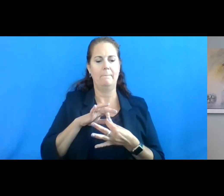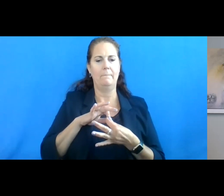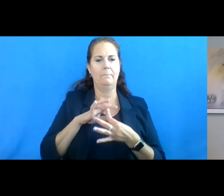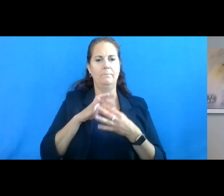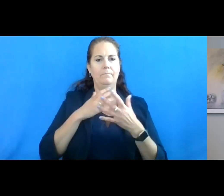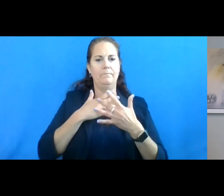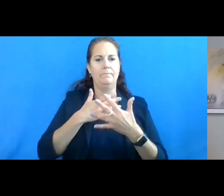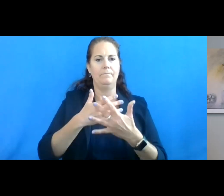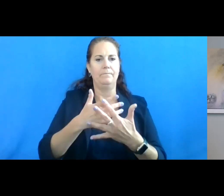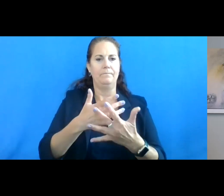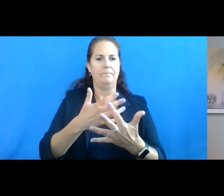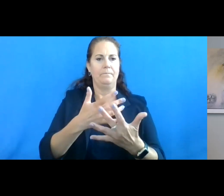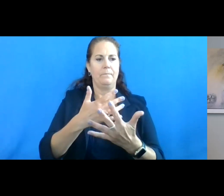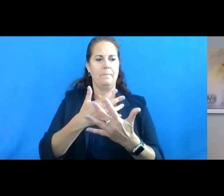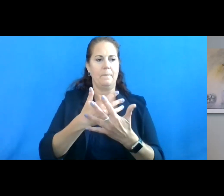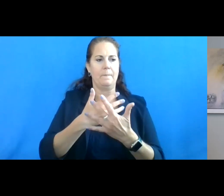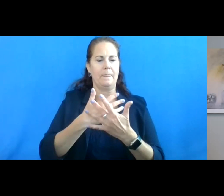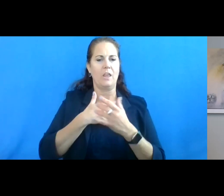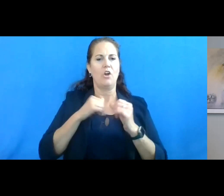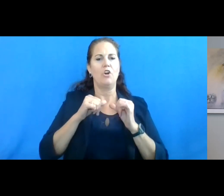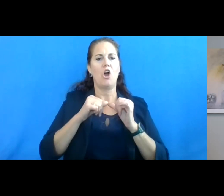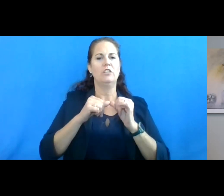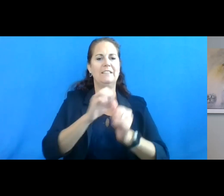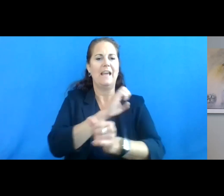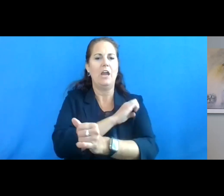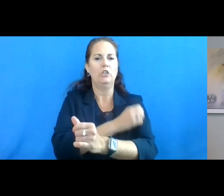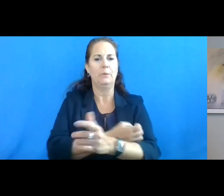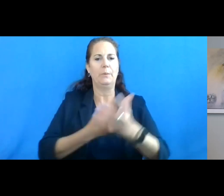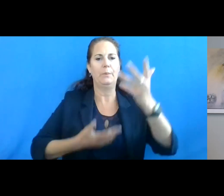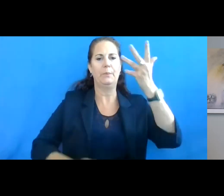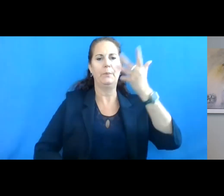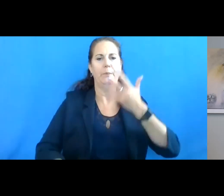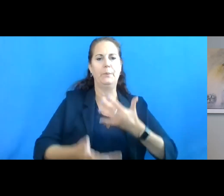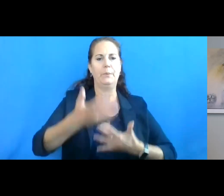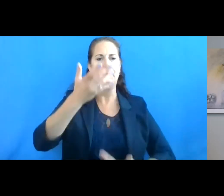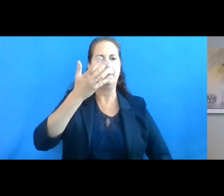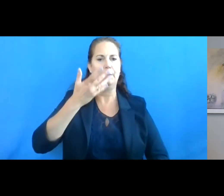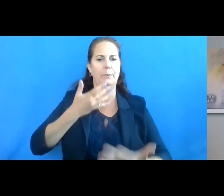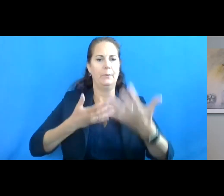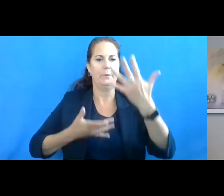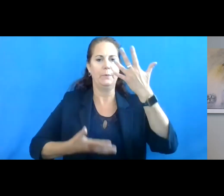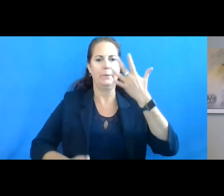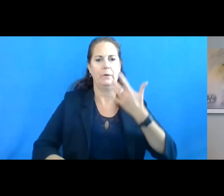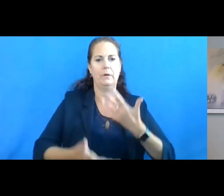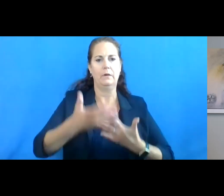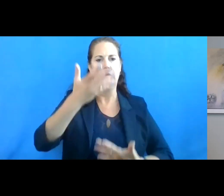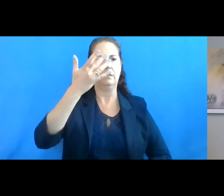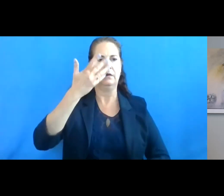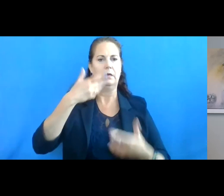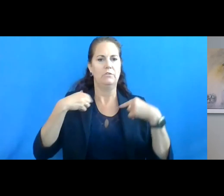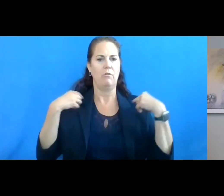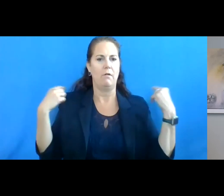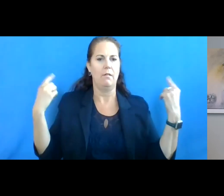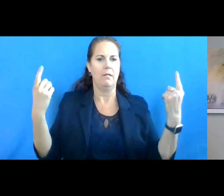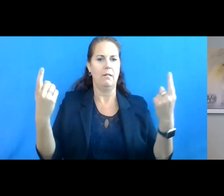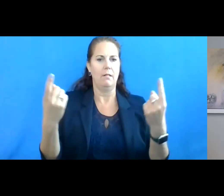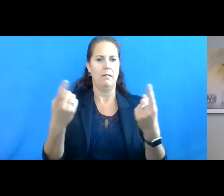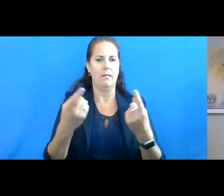That constant energy that holds us all.